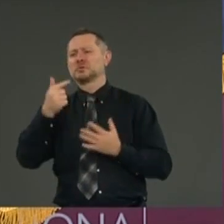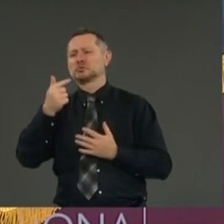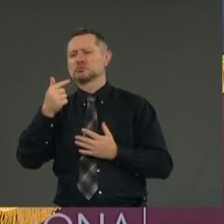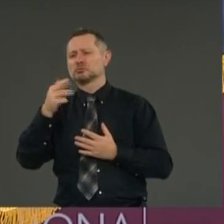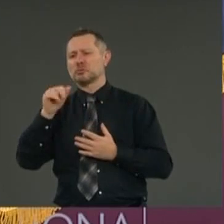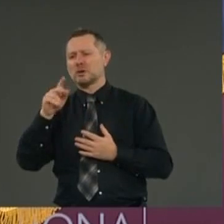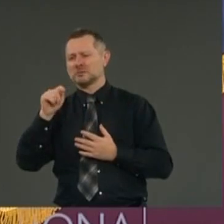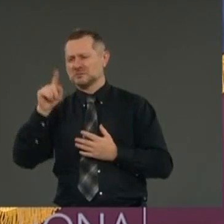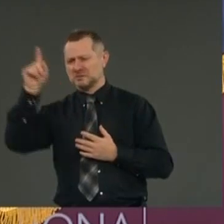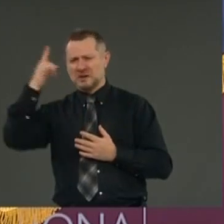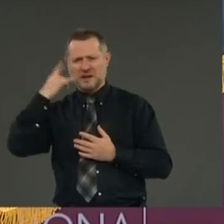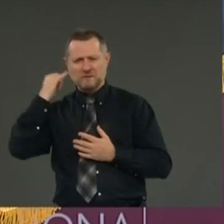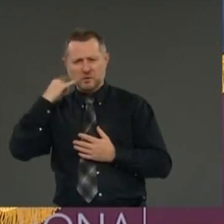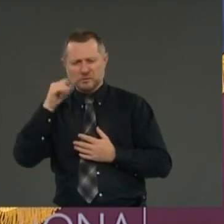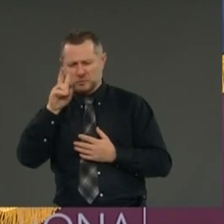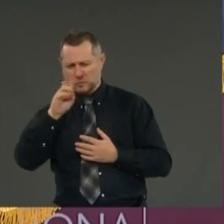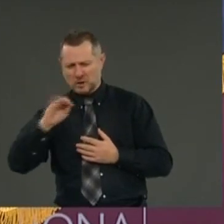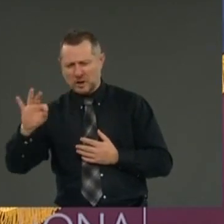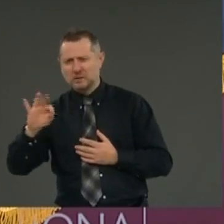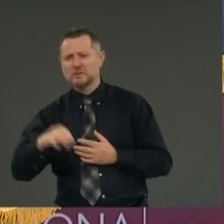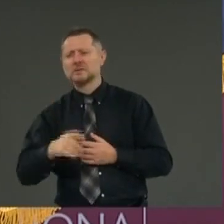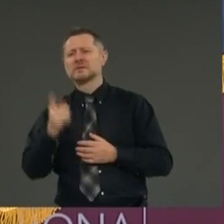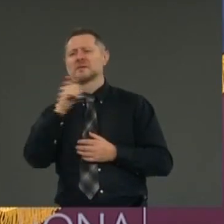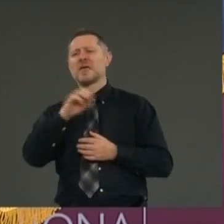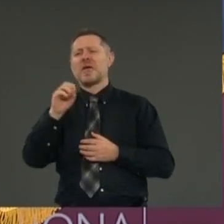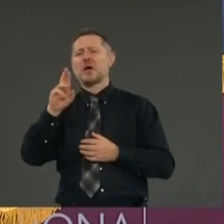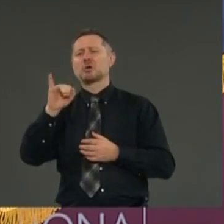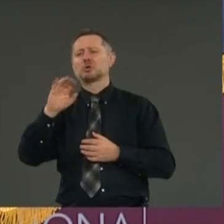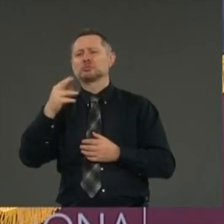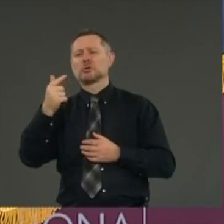SEAN BELL IN NEW YORK, 2006. OSCAR GRANT, OAKLEY CALIFORNIA,